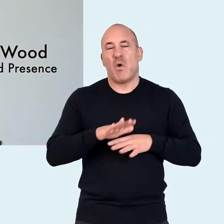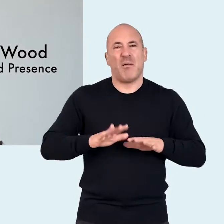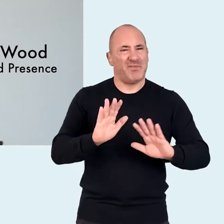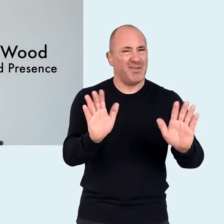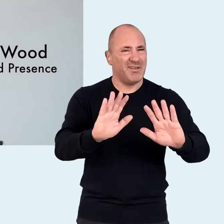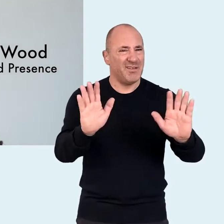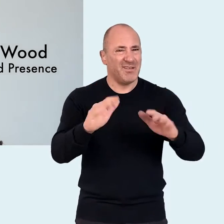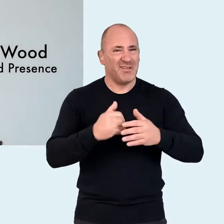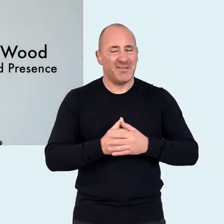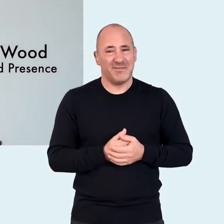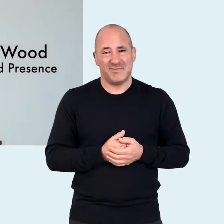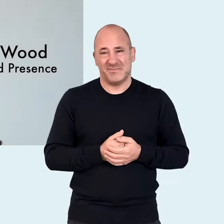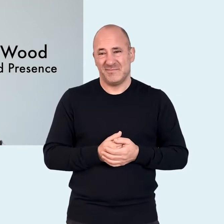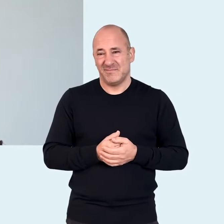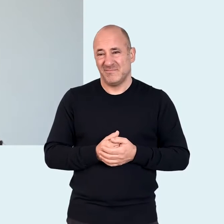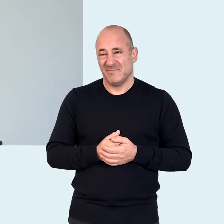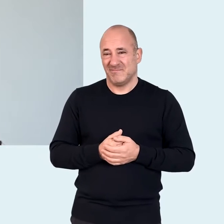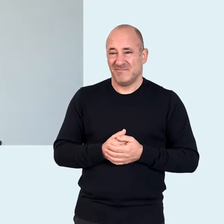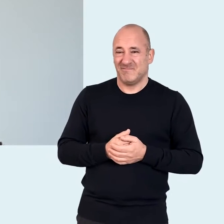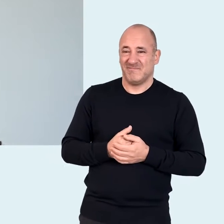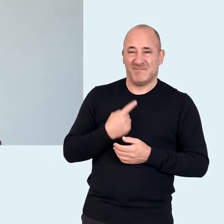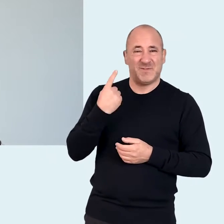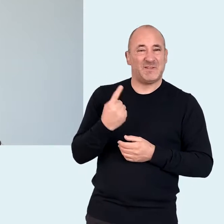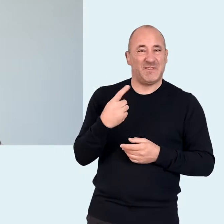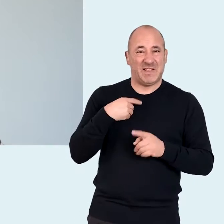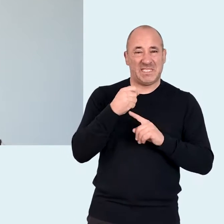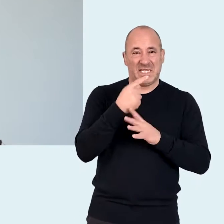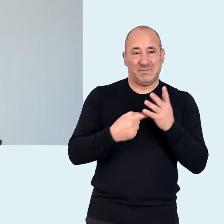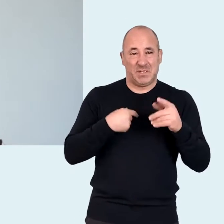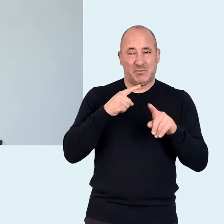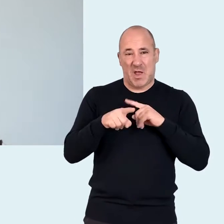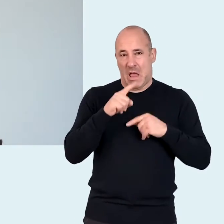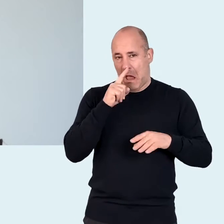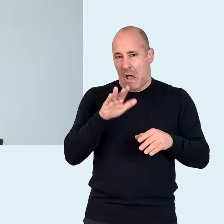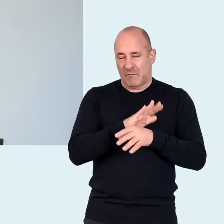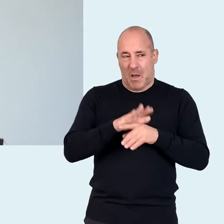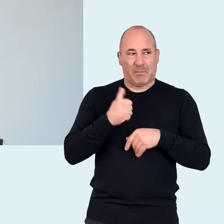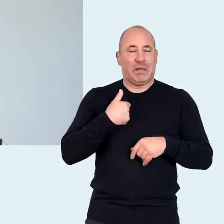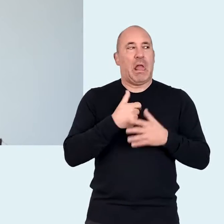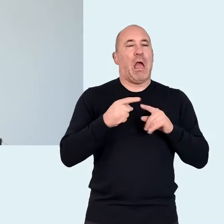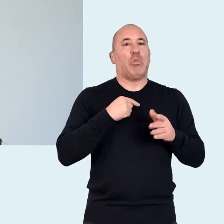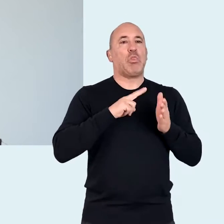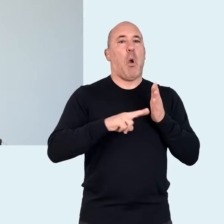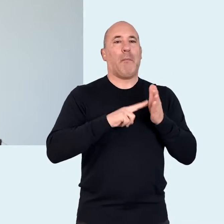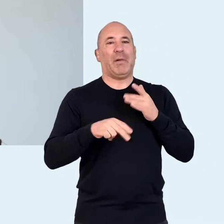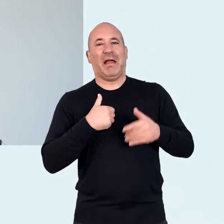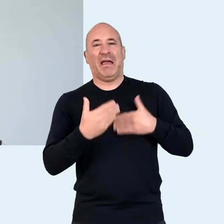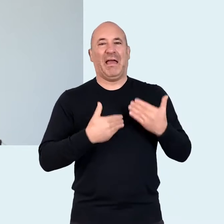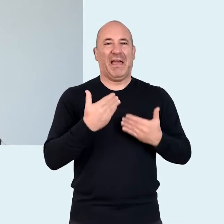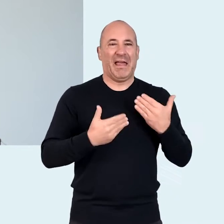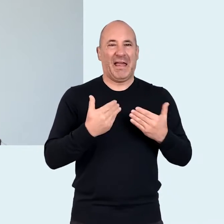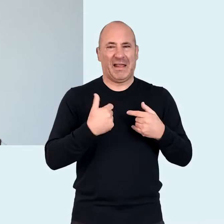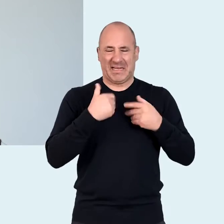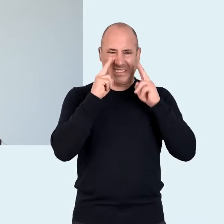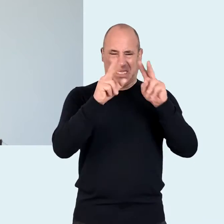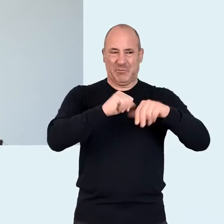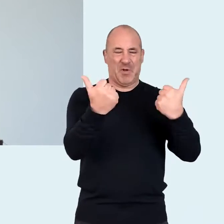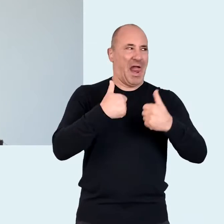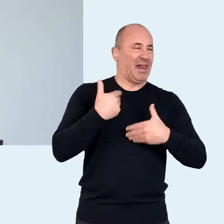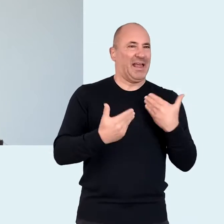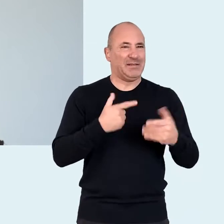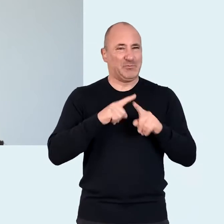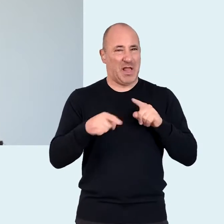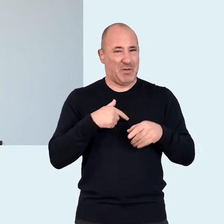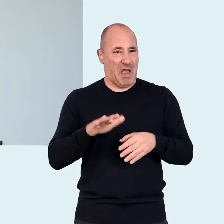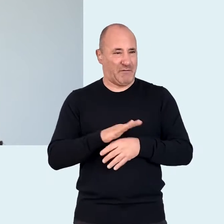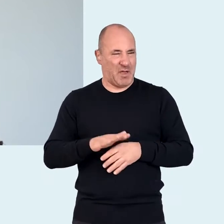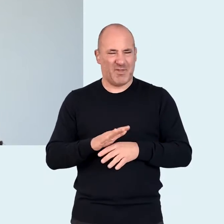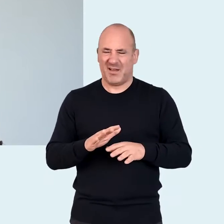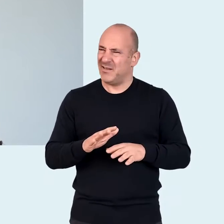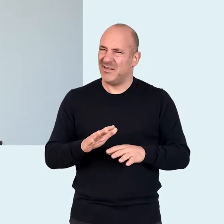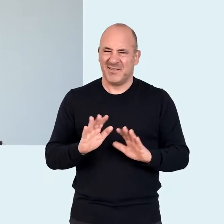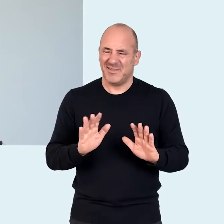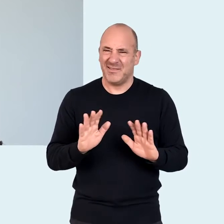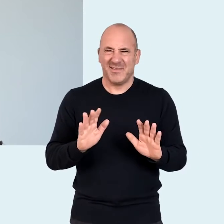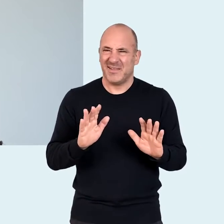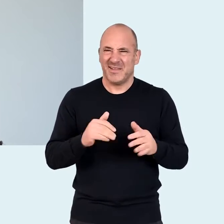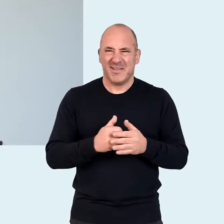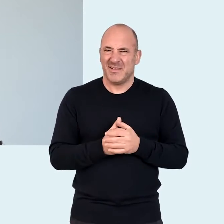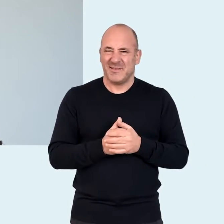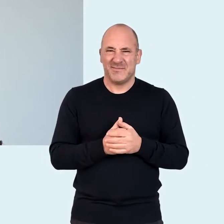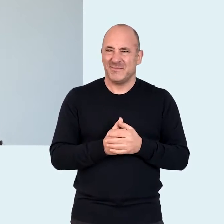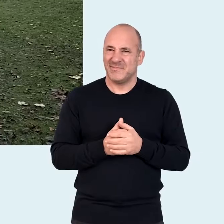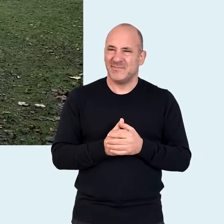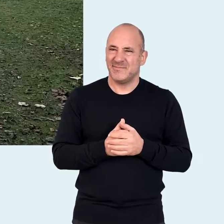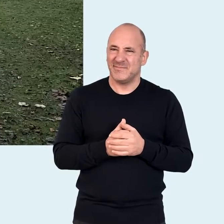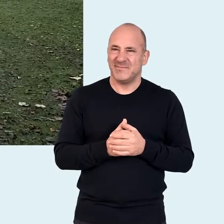for years, trying to be a normal person, trying to pretend to be a sighted person. So bring